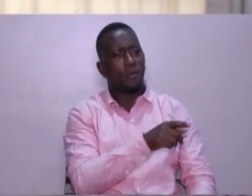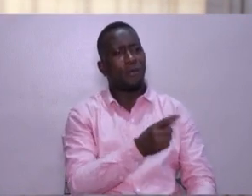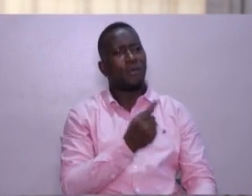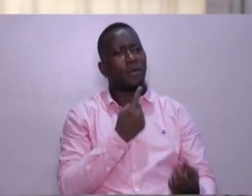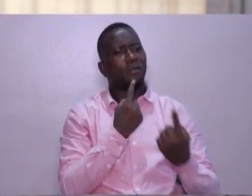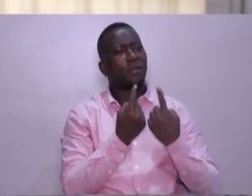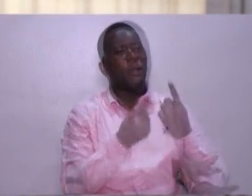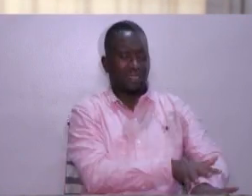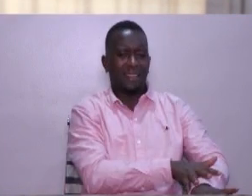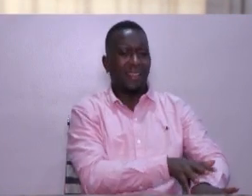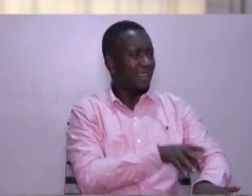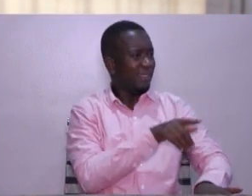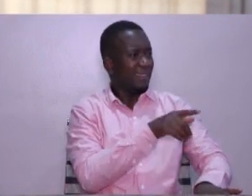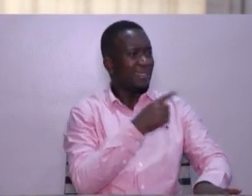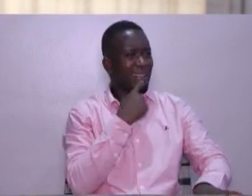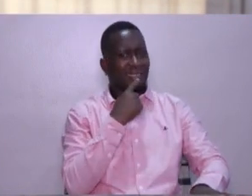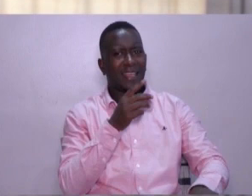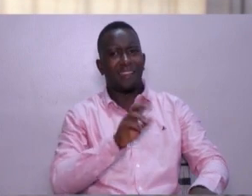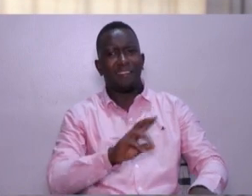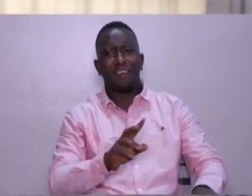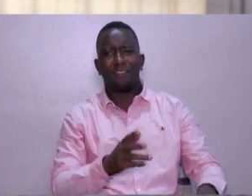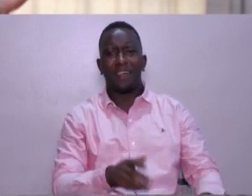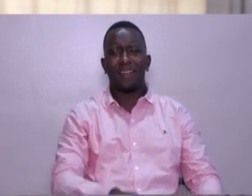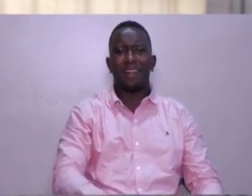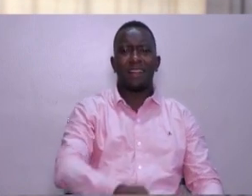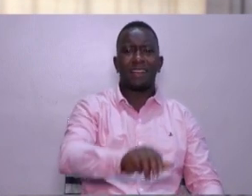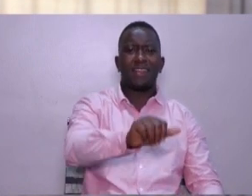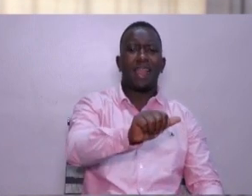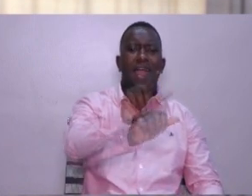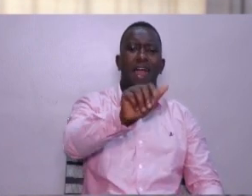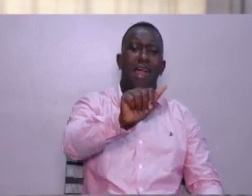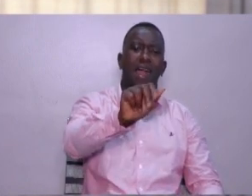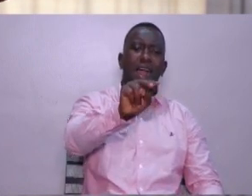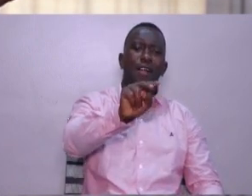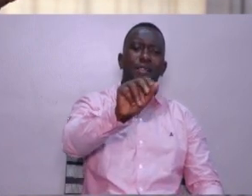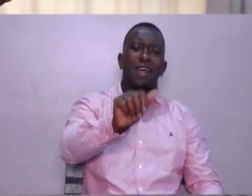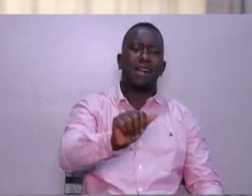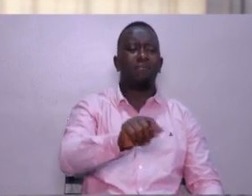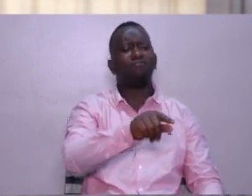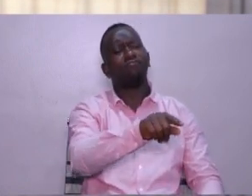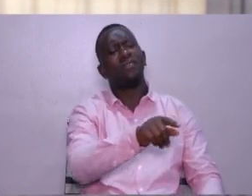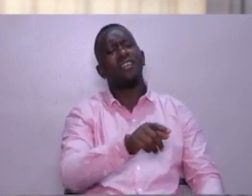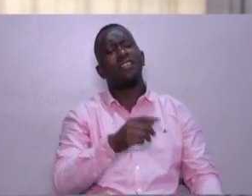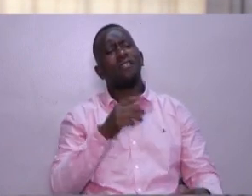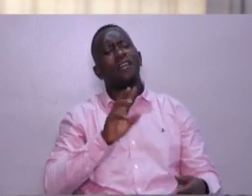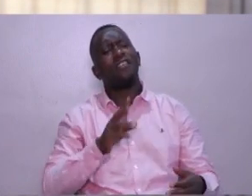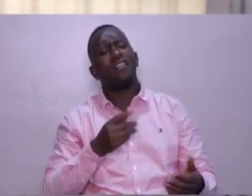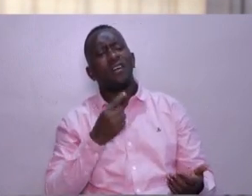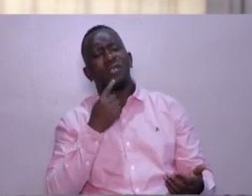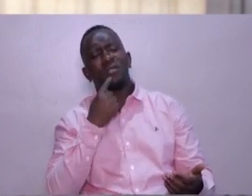Which name was it the ulna nerve now you have told a story board artist who did bachelor of fine art